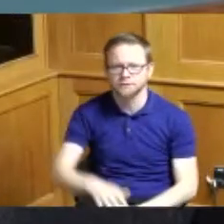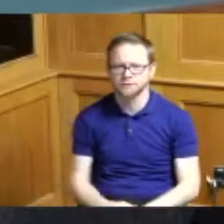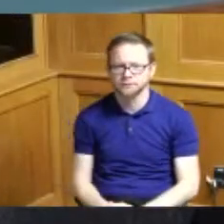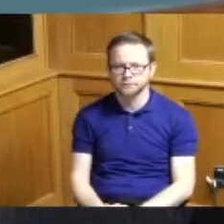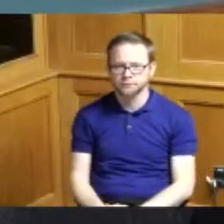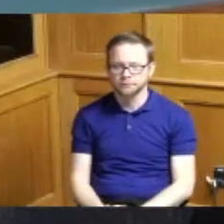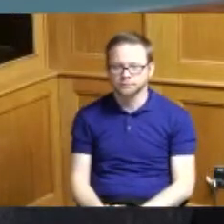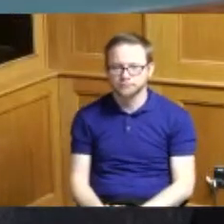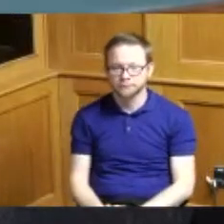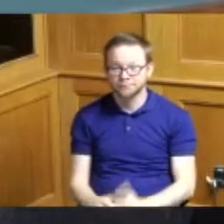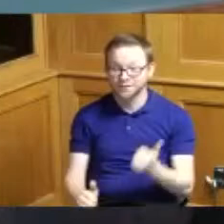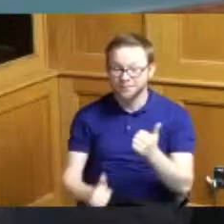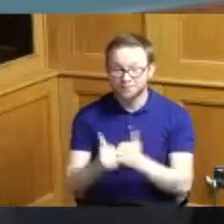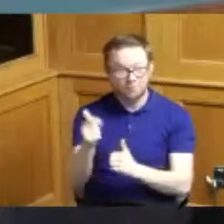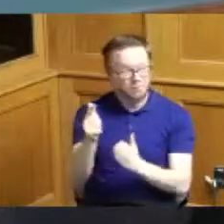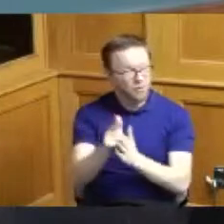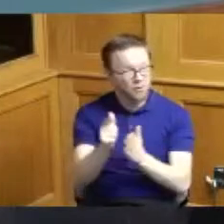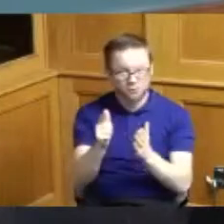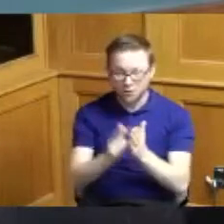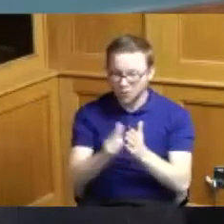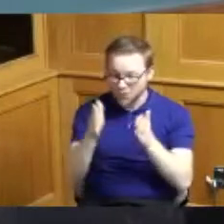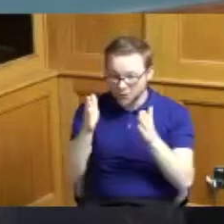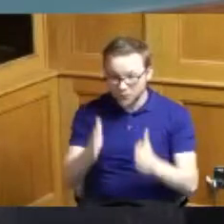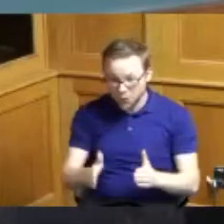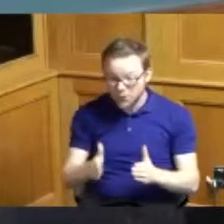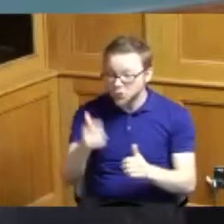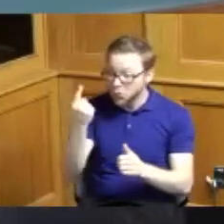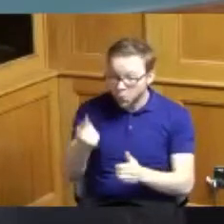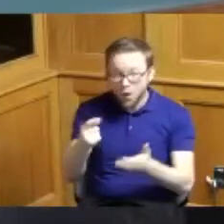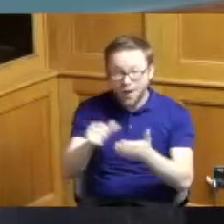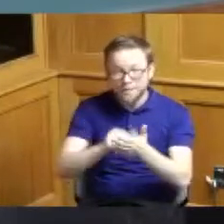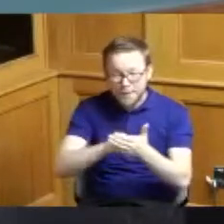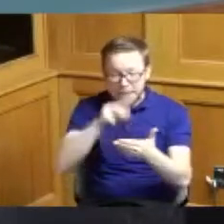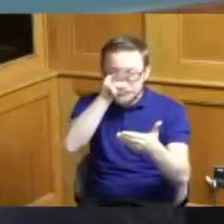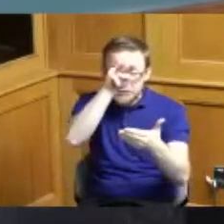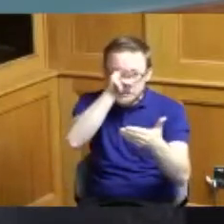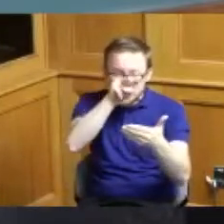most lawyers on each page take at least an hour at least that's what they billable